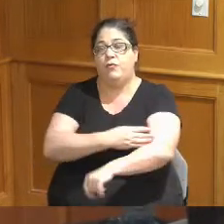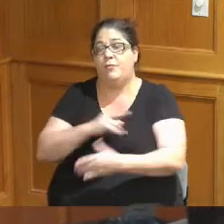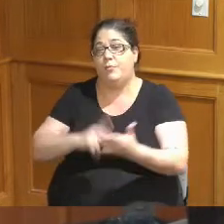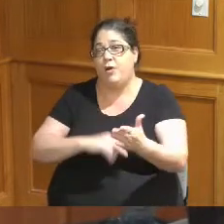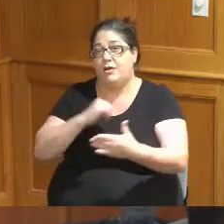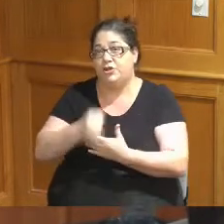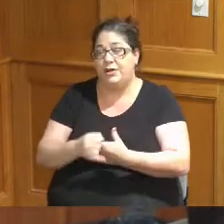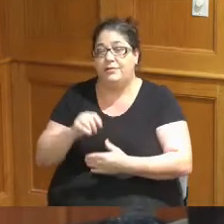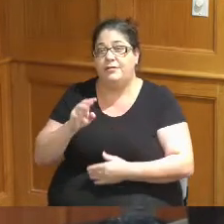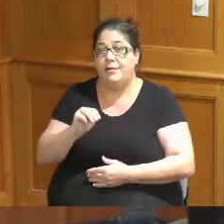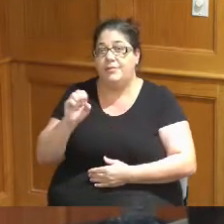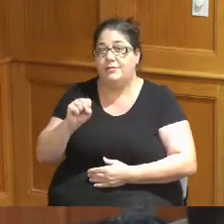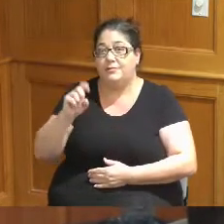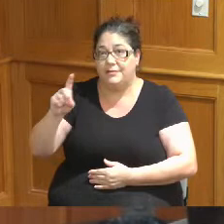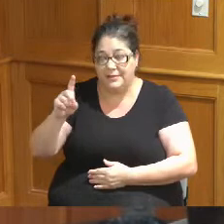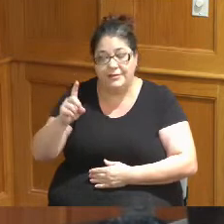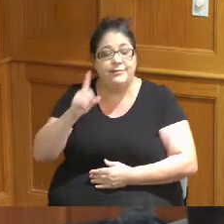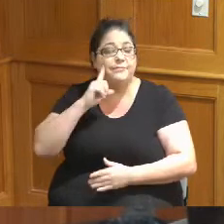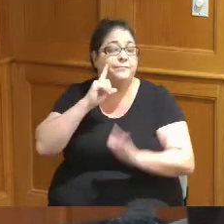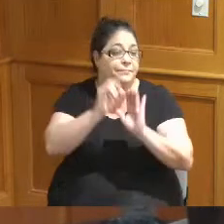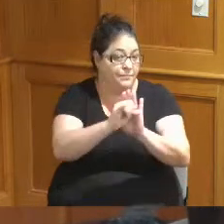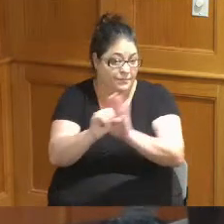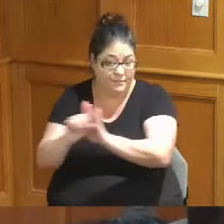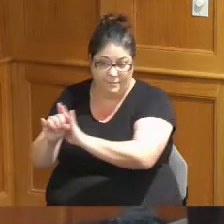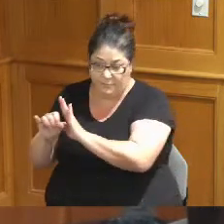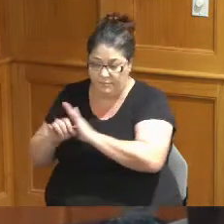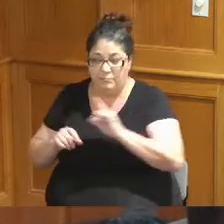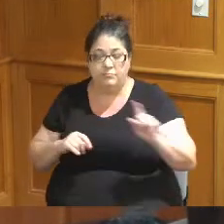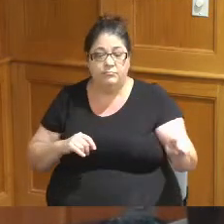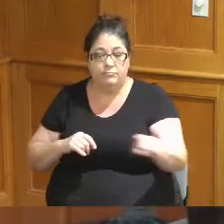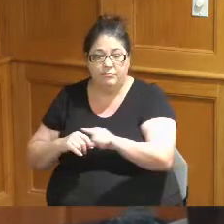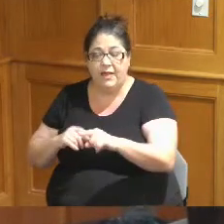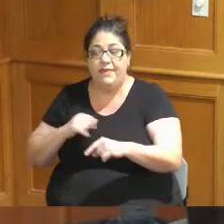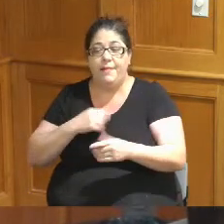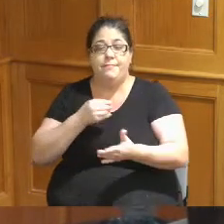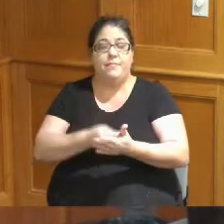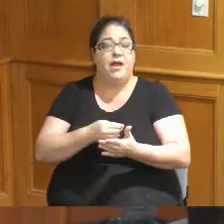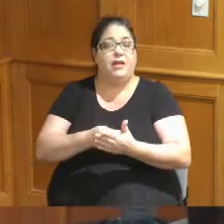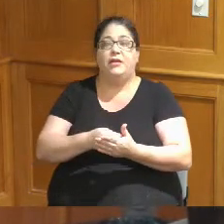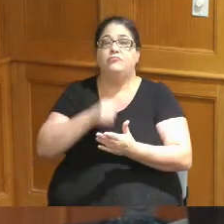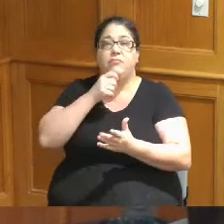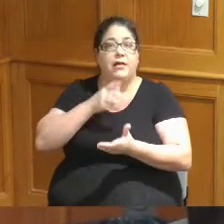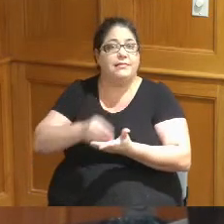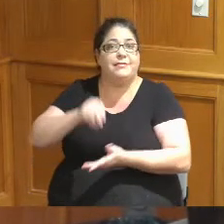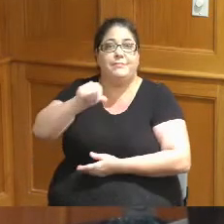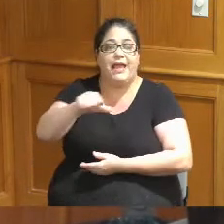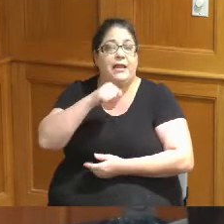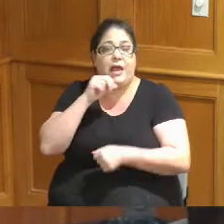MSD has identified These funds that have been unspent unencumbered and